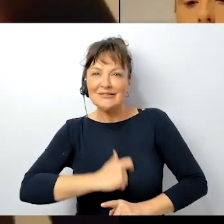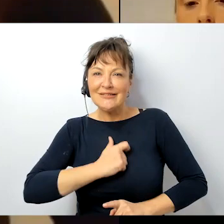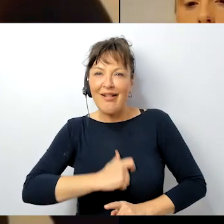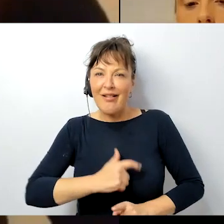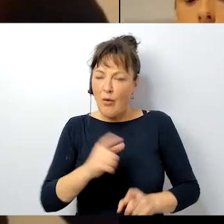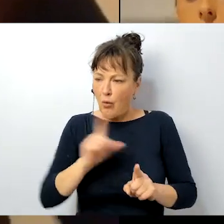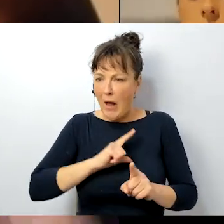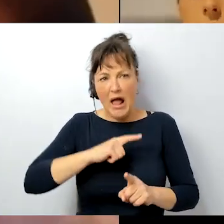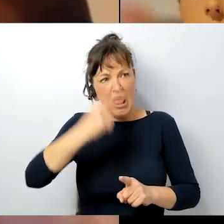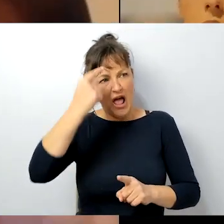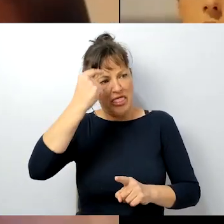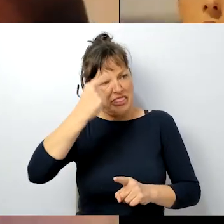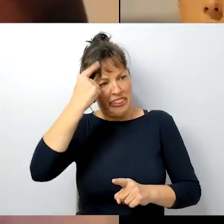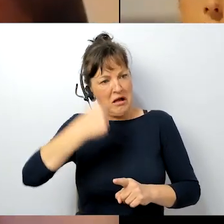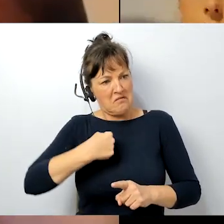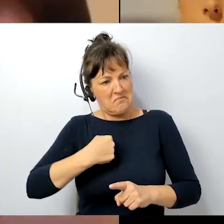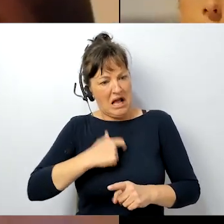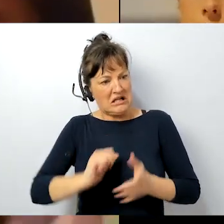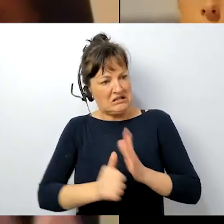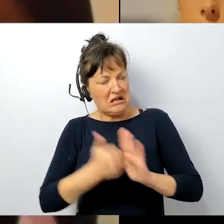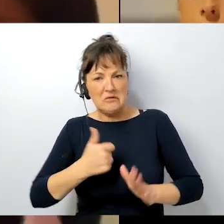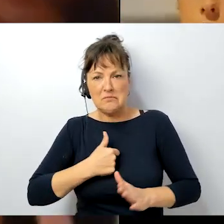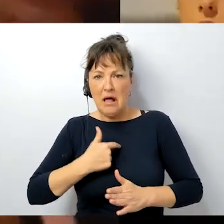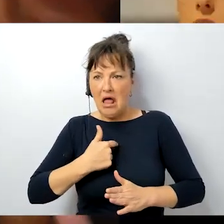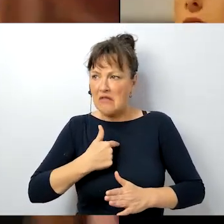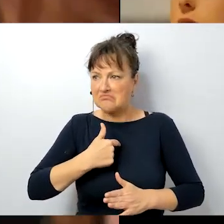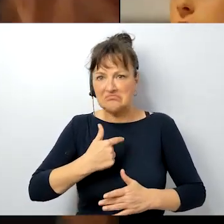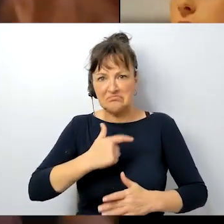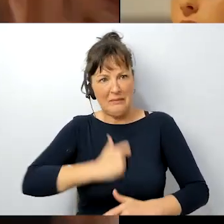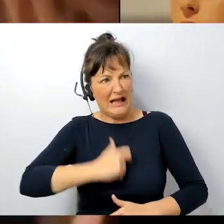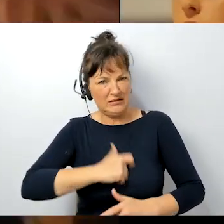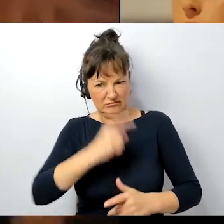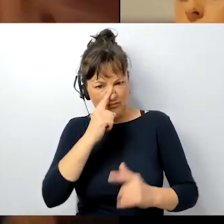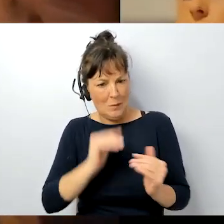personal profile - that's where you kind of share your personal qualities and why you would be a